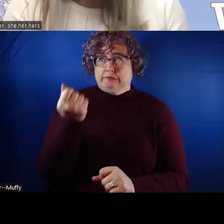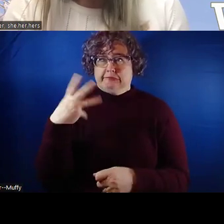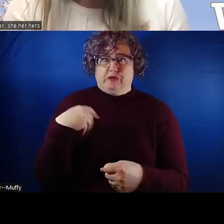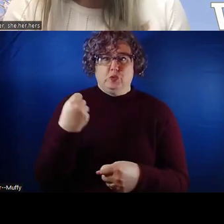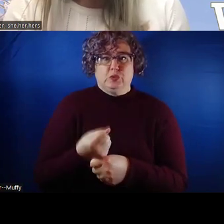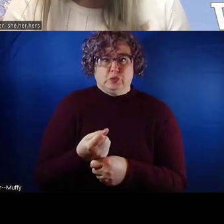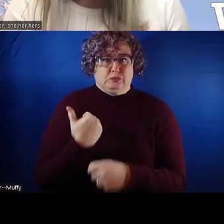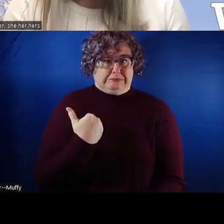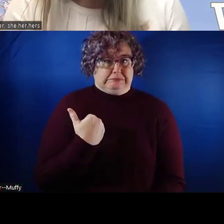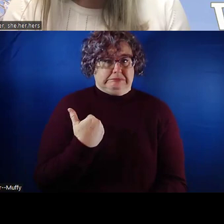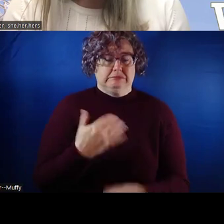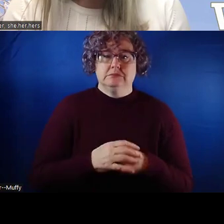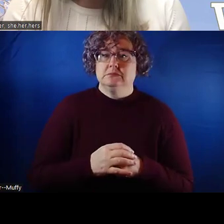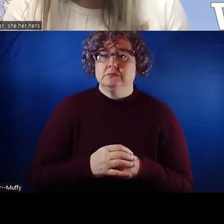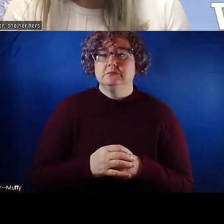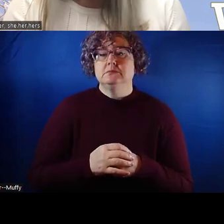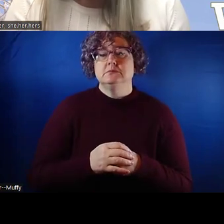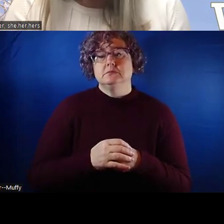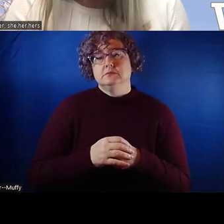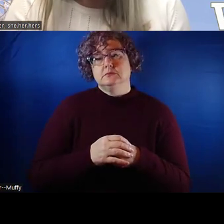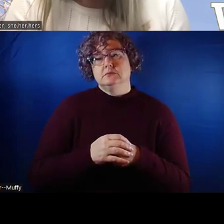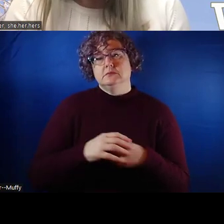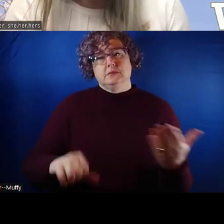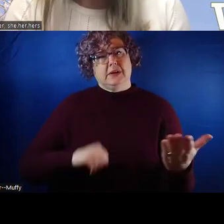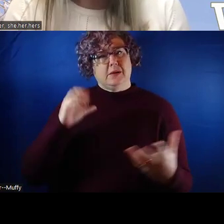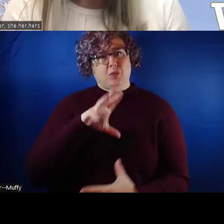and I'm really proud to be a part of that community.